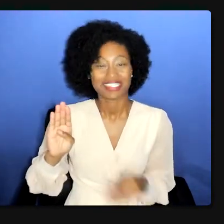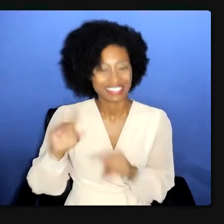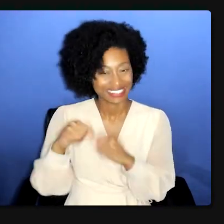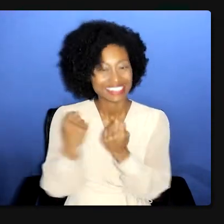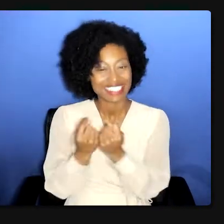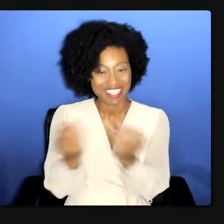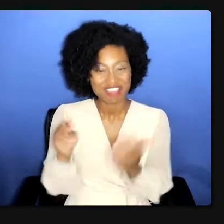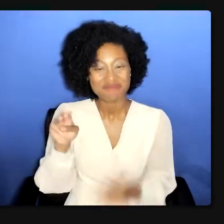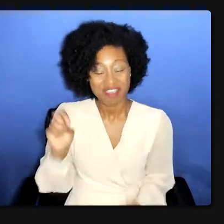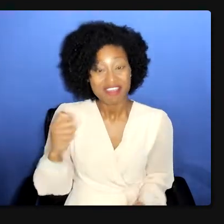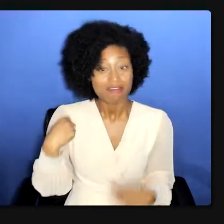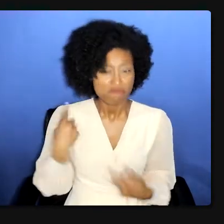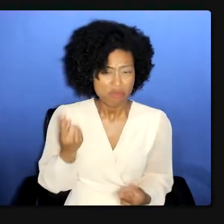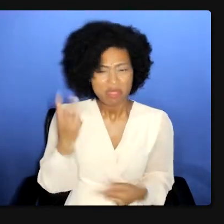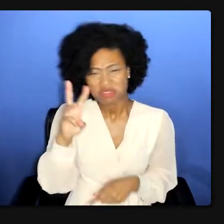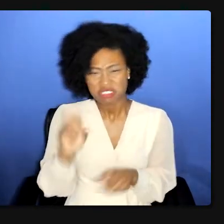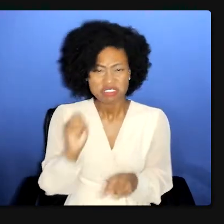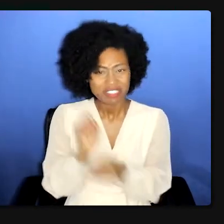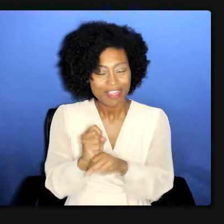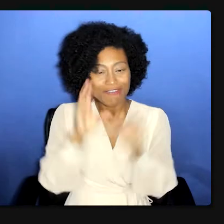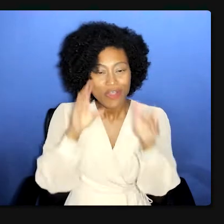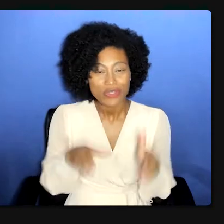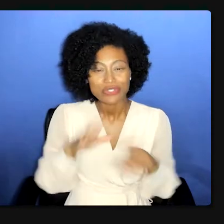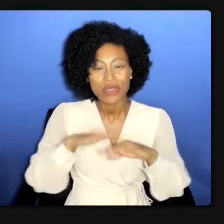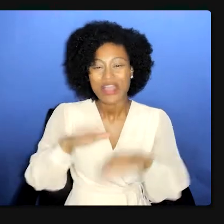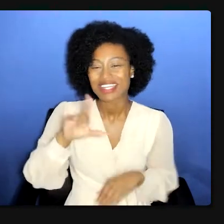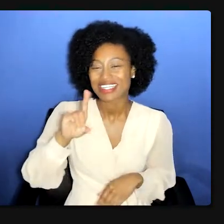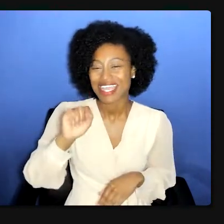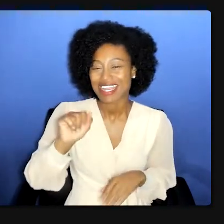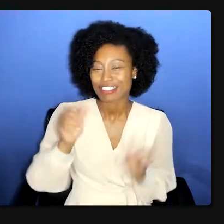Been here about a little over six years and I work on data services.